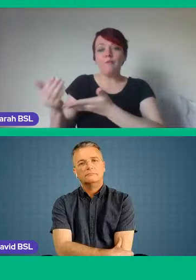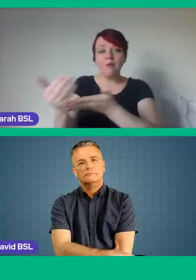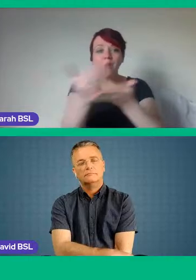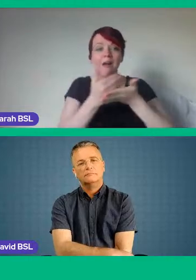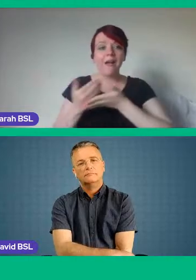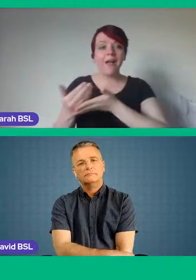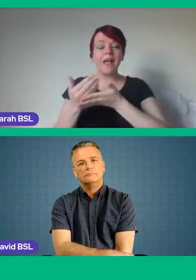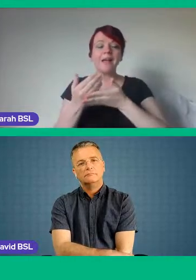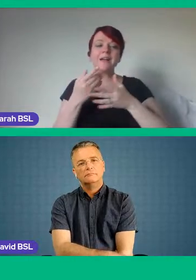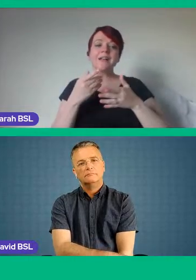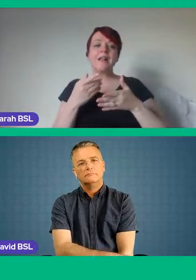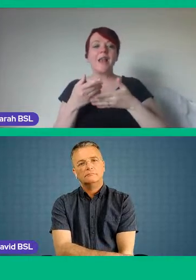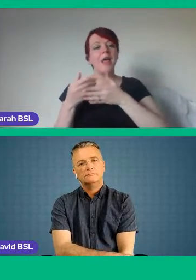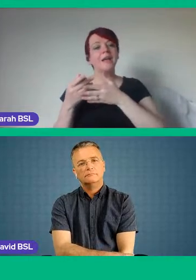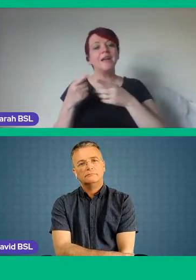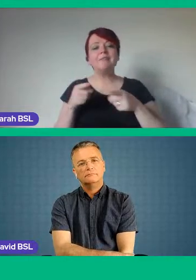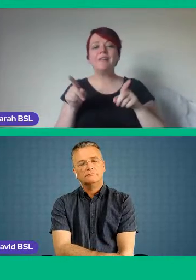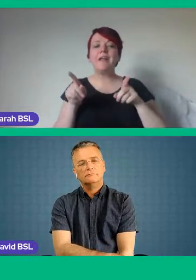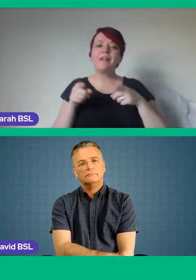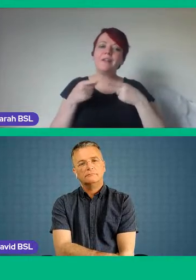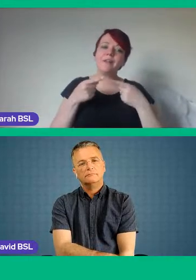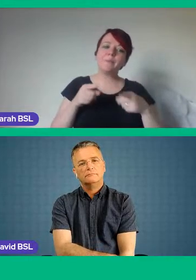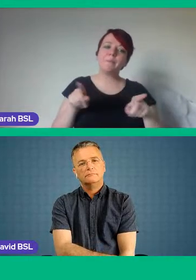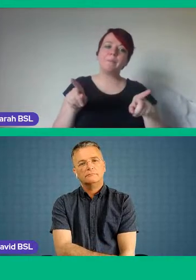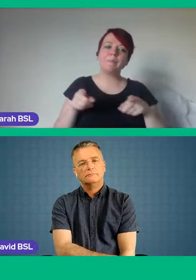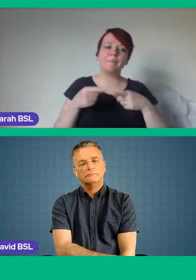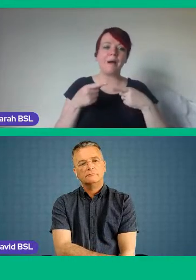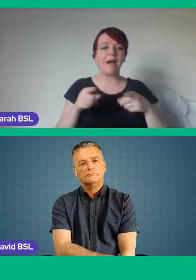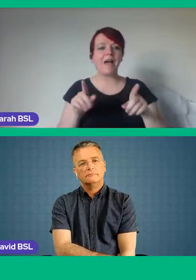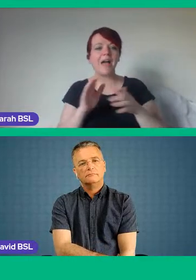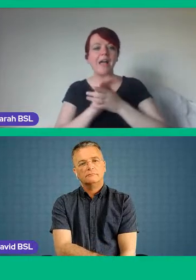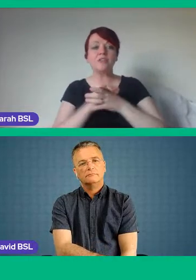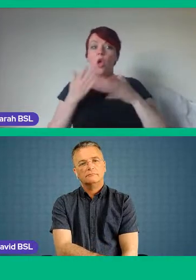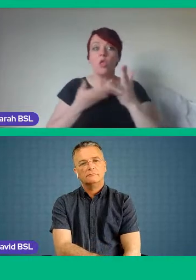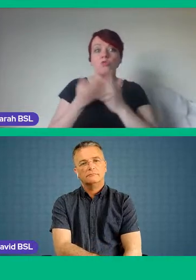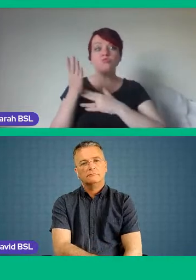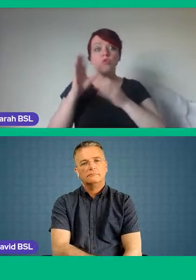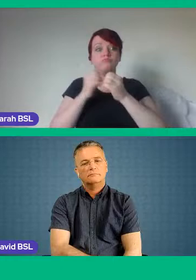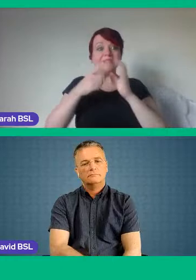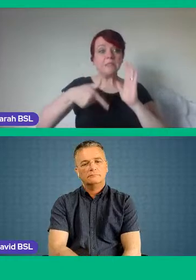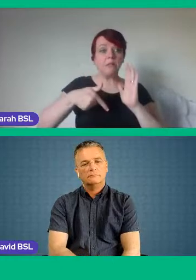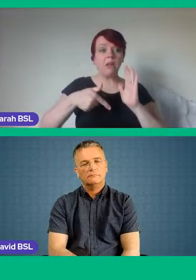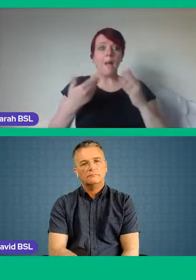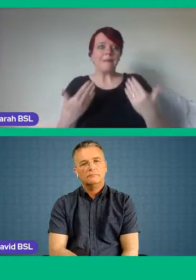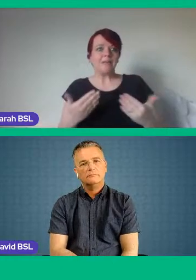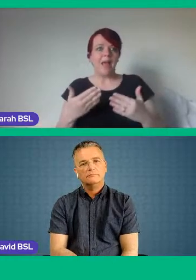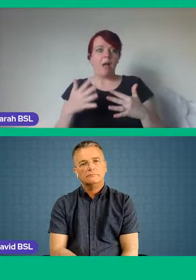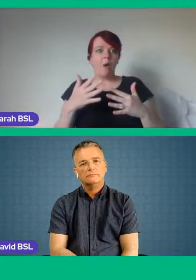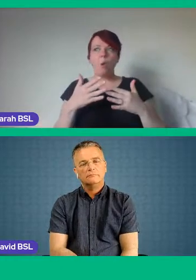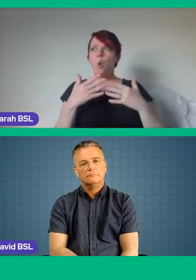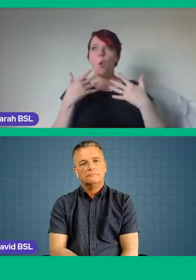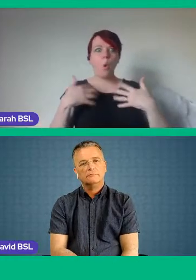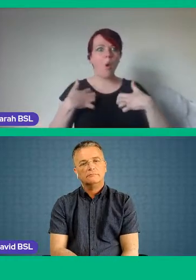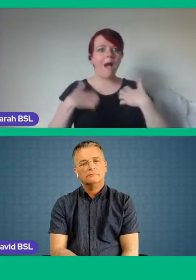process of collecting lullaby songs and stories of heritage from across communities in Bristol, and now the project is opening out